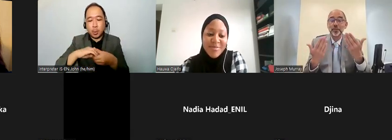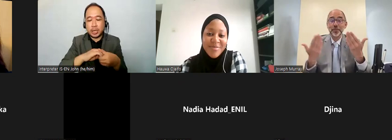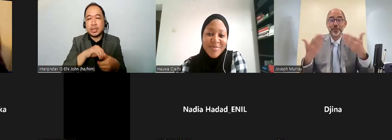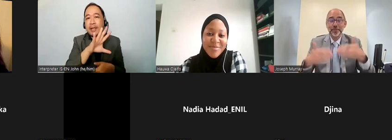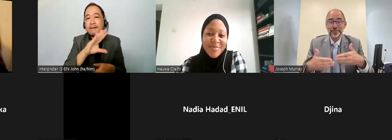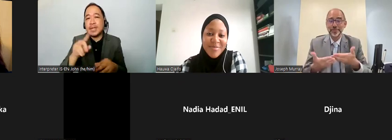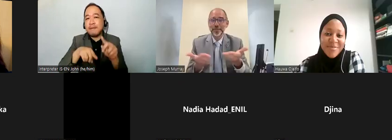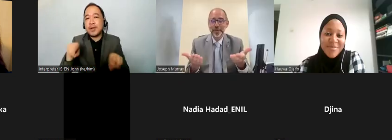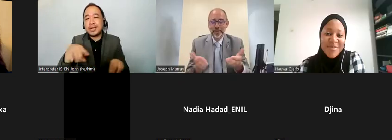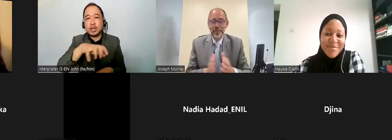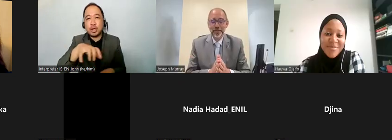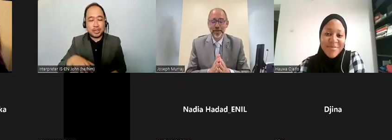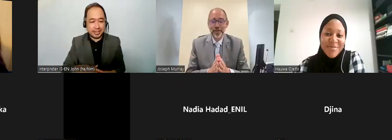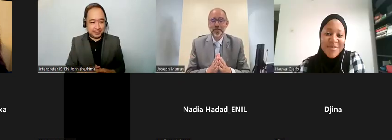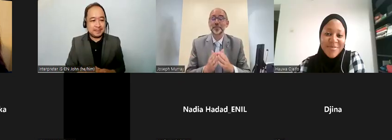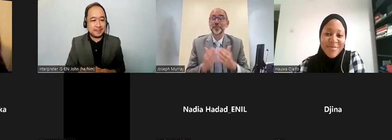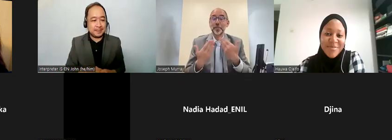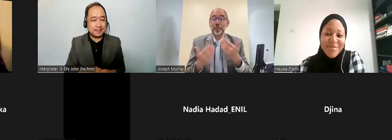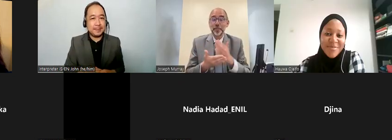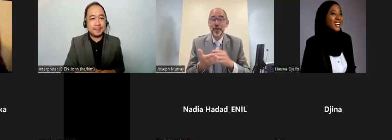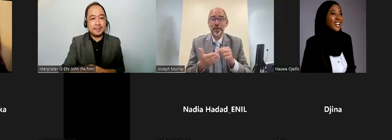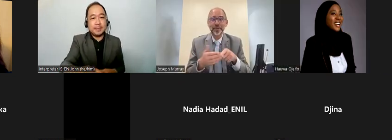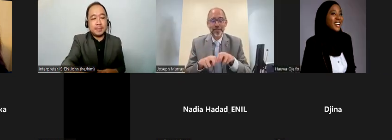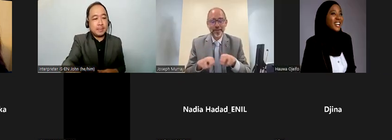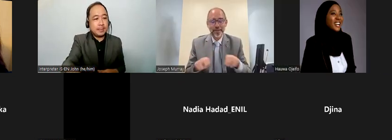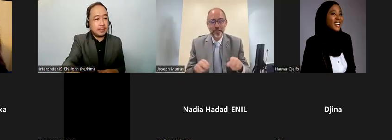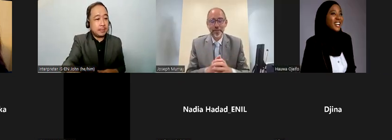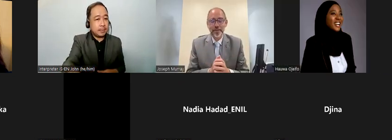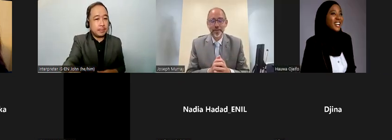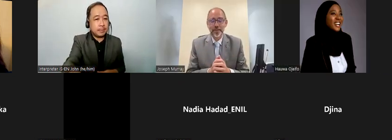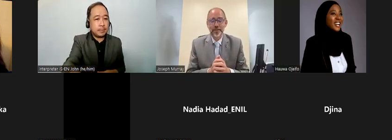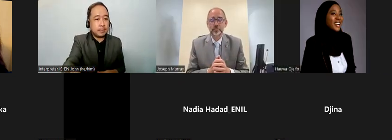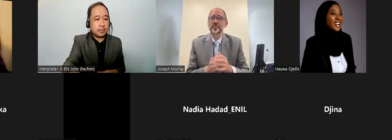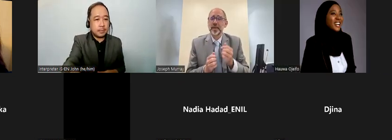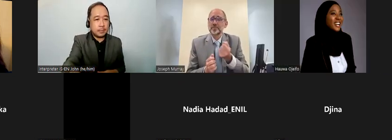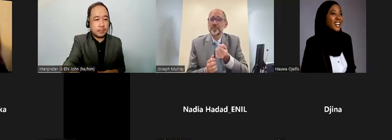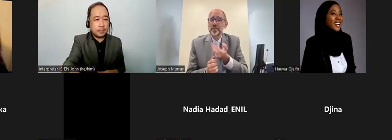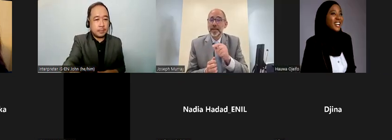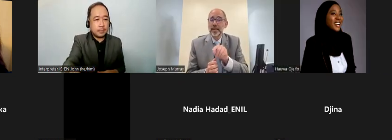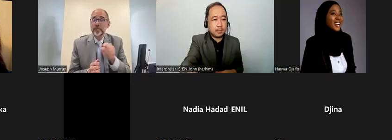thank you very much good morning good evening to everybody good morning to members of the panel